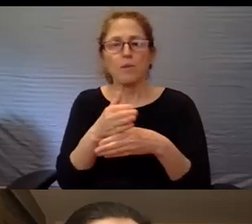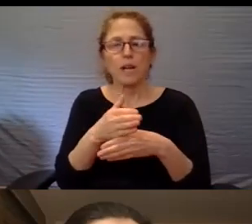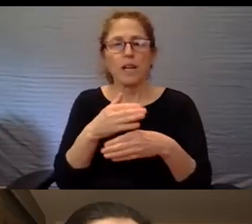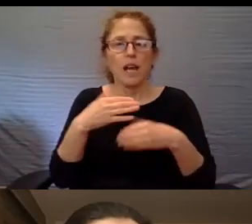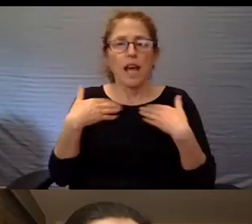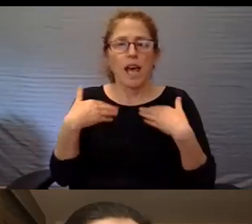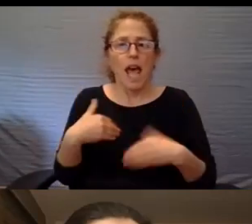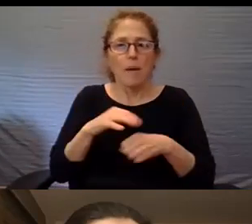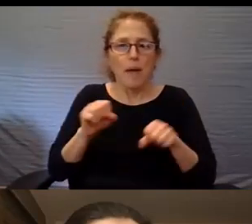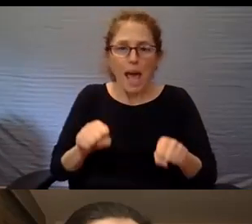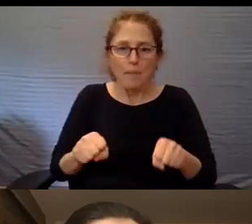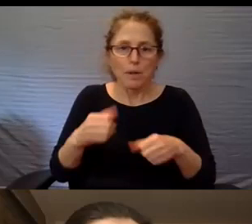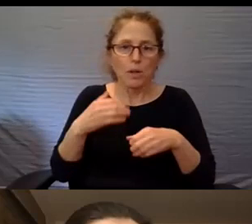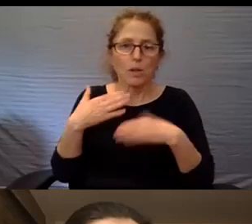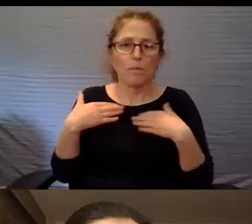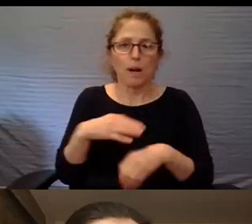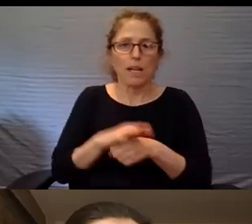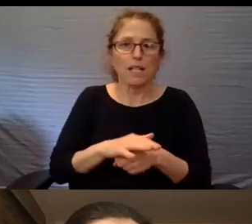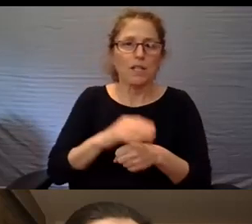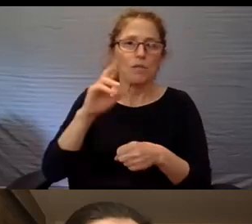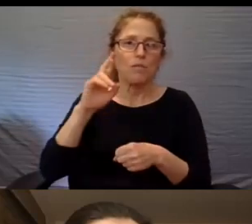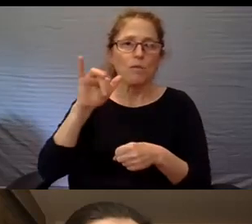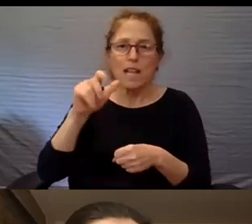Talking about these social situations that people are in that make them more susceptible.